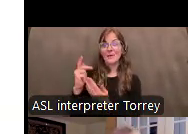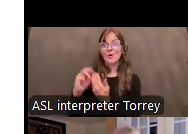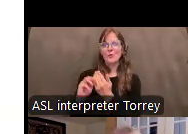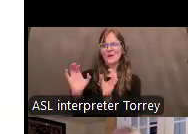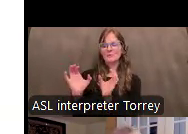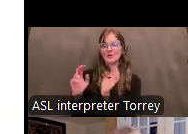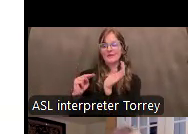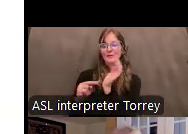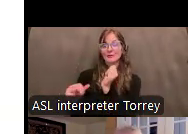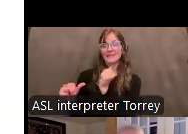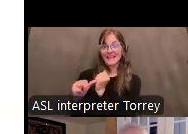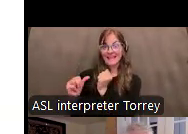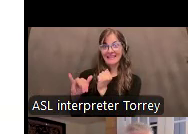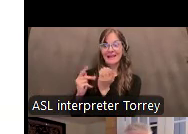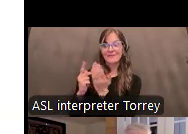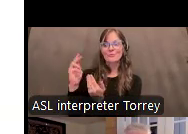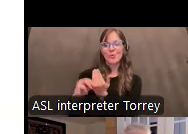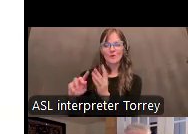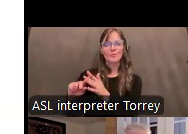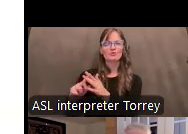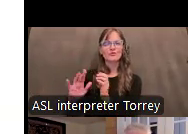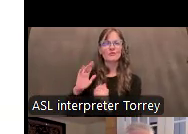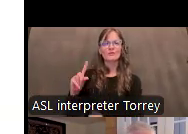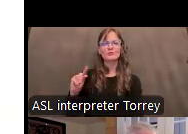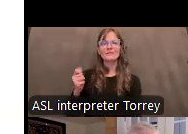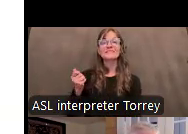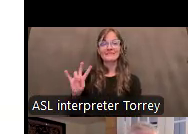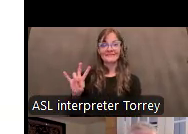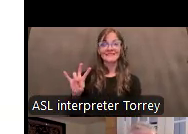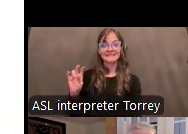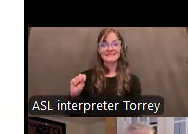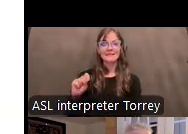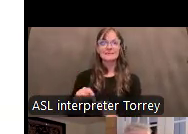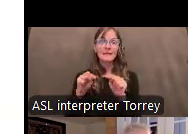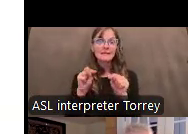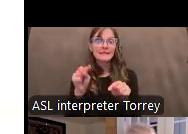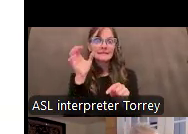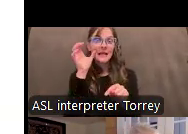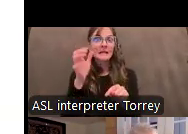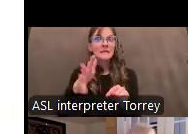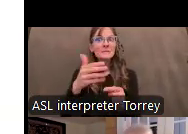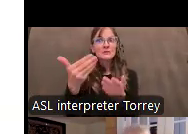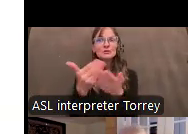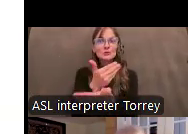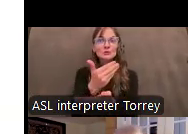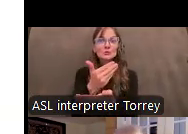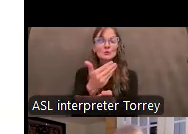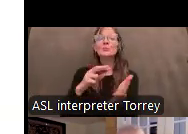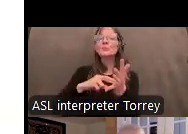of a certified direct care professional. So we got help understanding who our potential target audiences could be